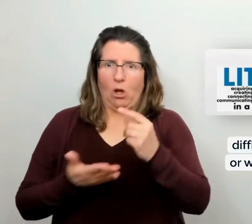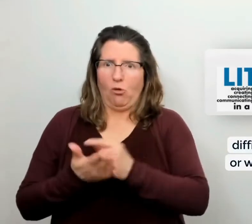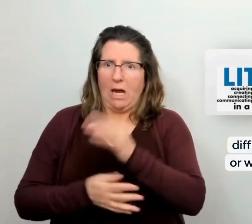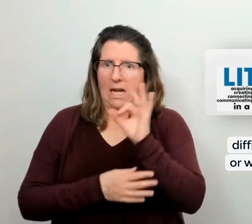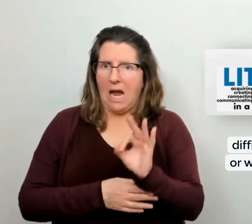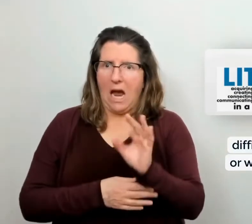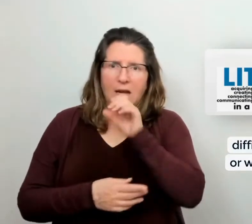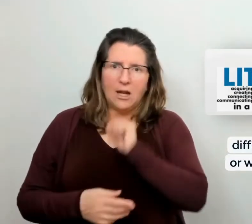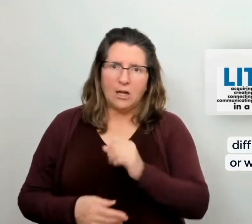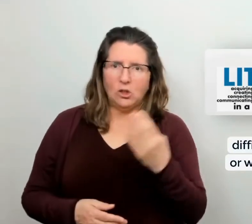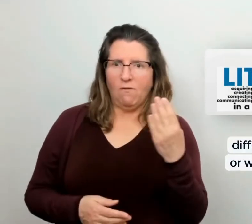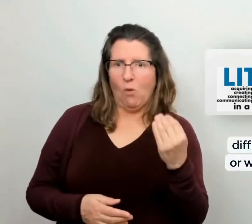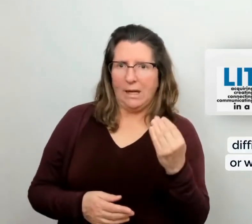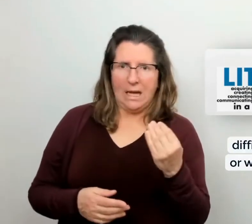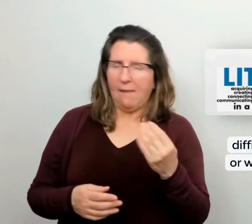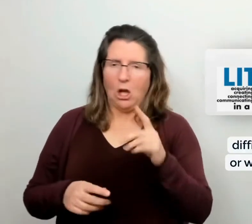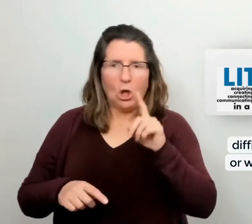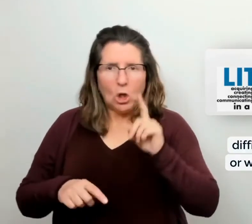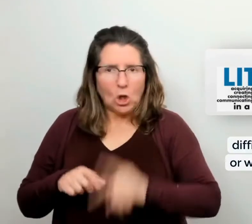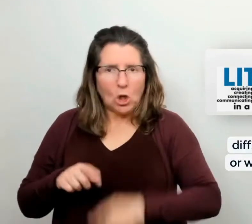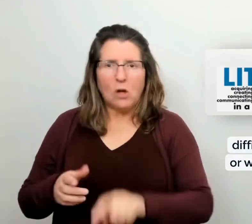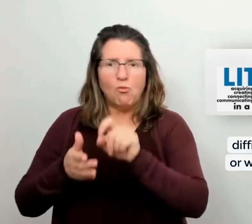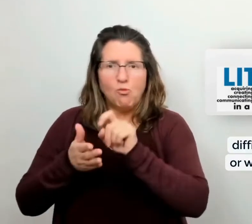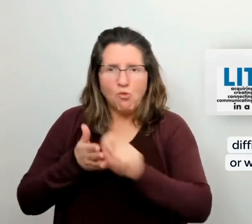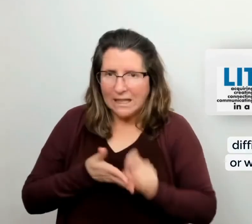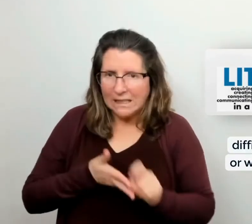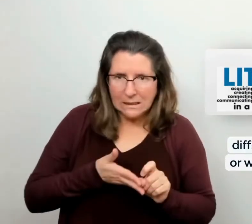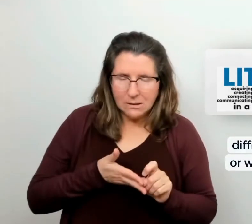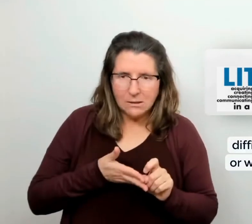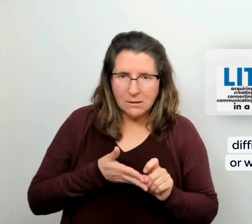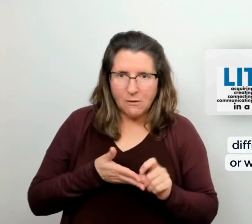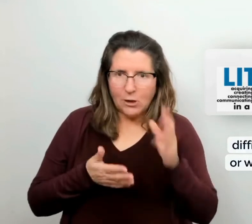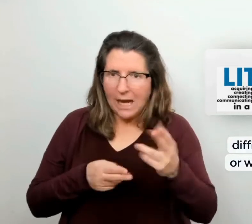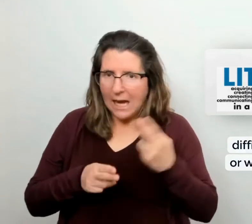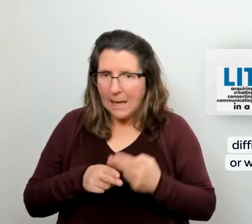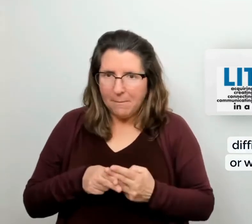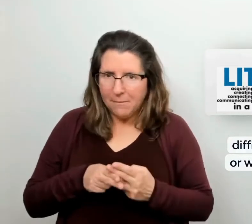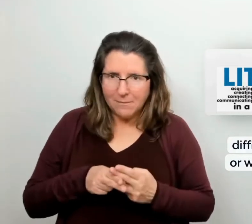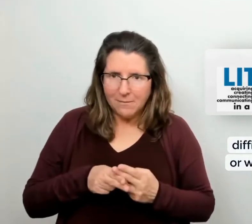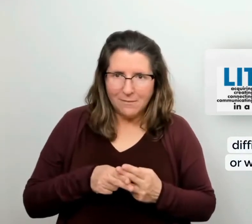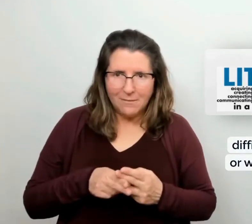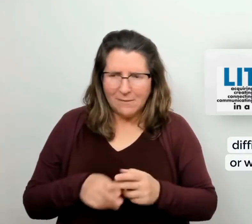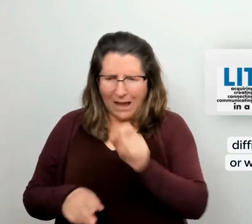They were in Grade nine and 14 years old, but they couldn't even write their names legibly on a piece of paper.